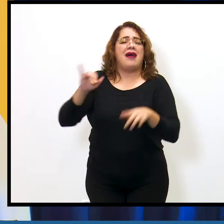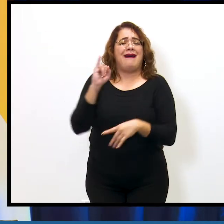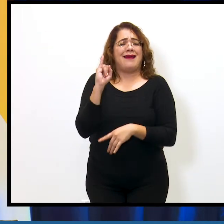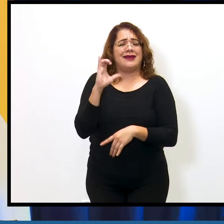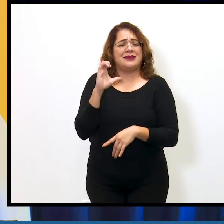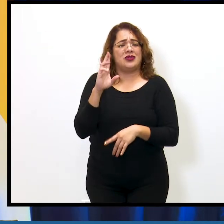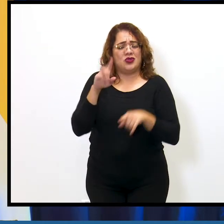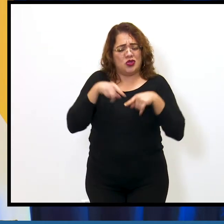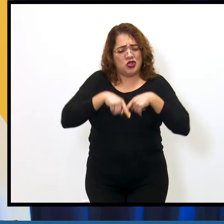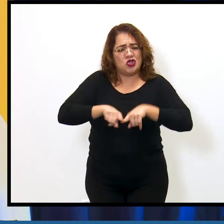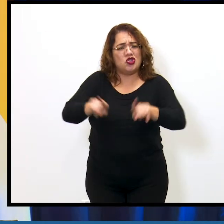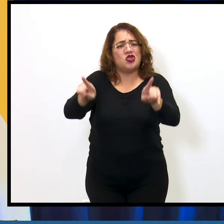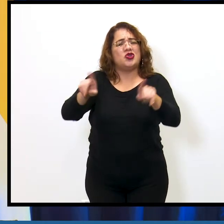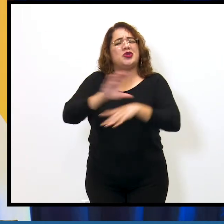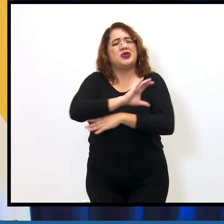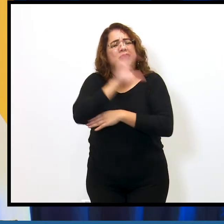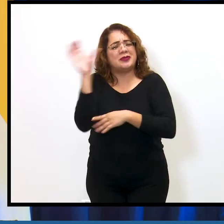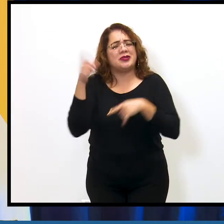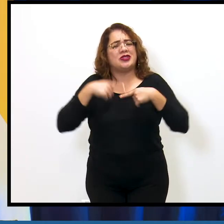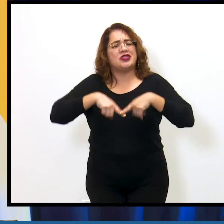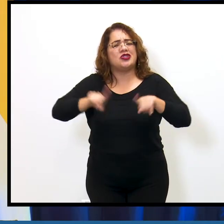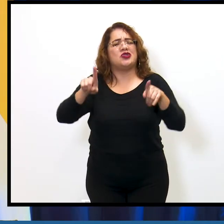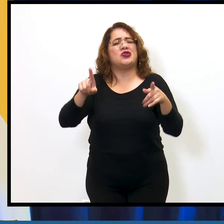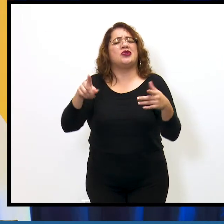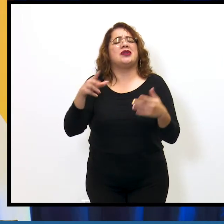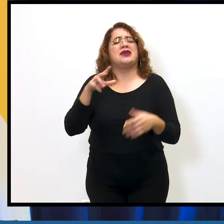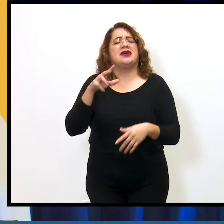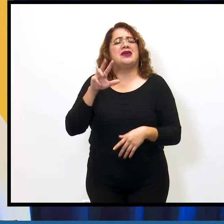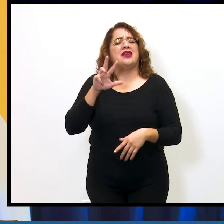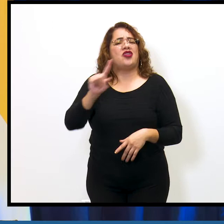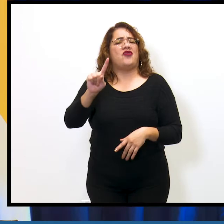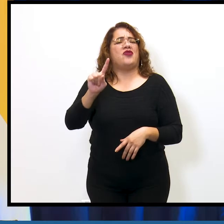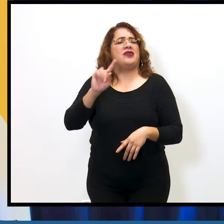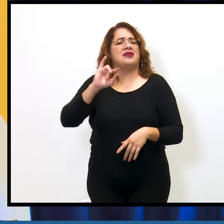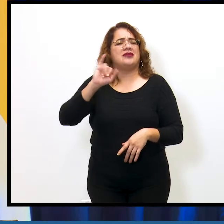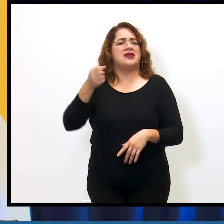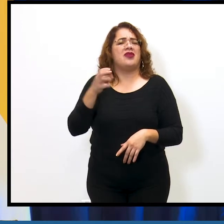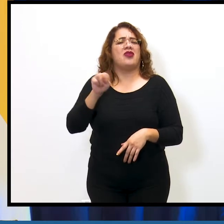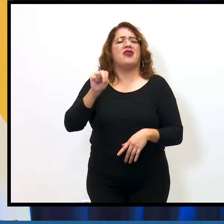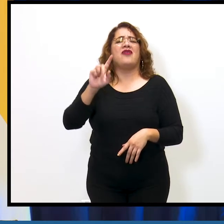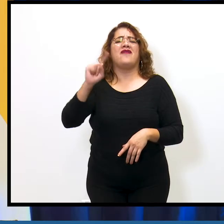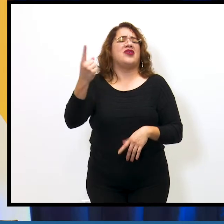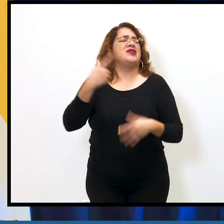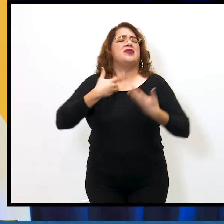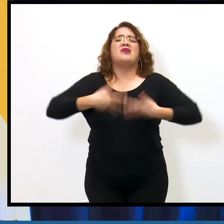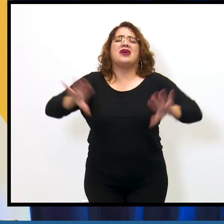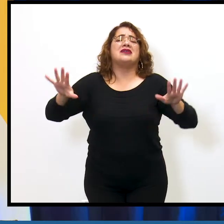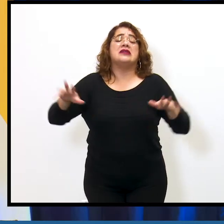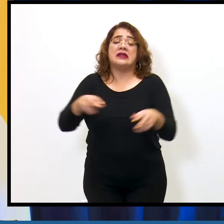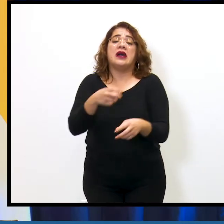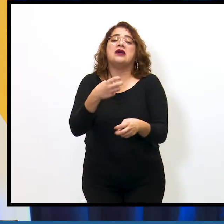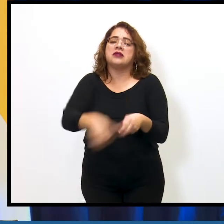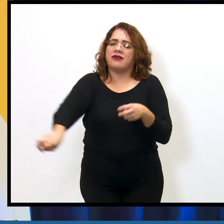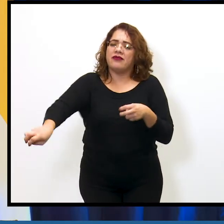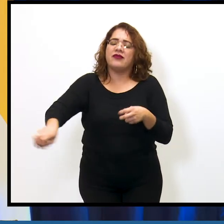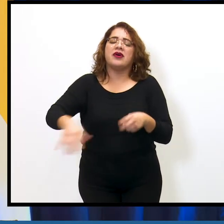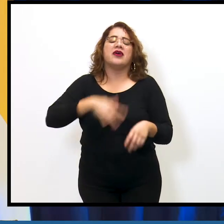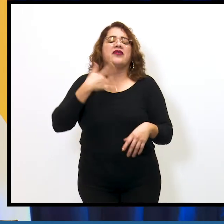So I'm not going to take that risk and I hope no one else takes that risk either. It's a tough choice but it's also the right choice. We've got to save as many lives as possible